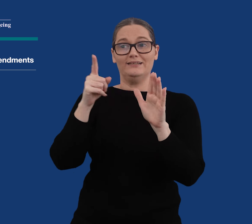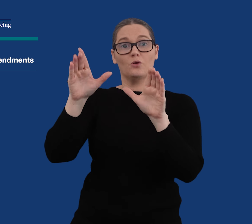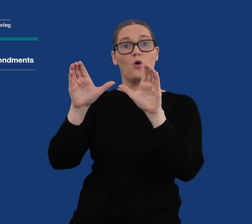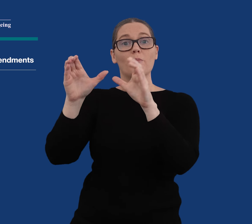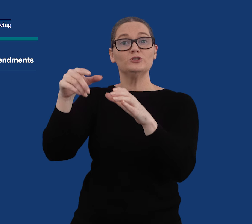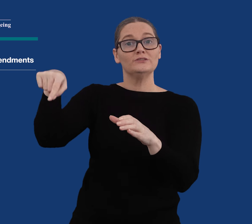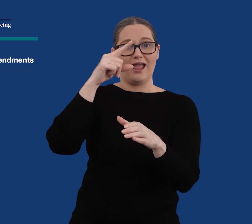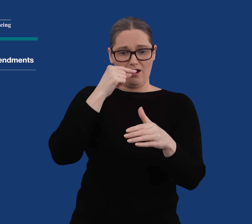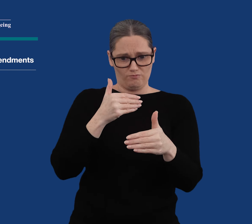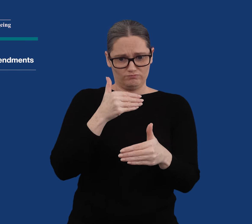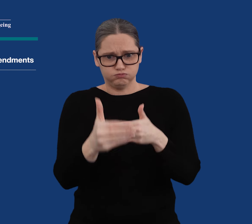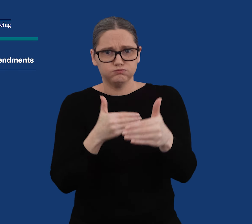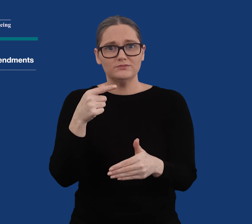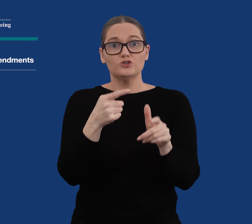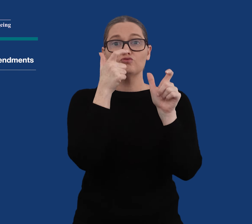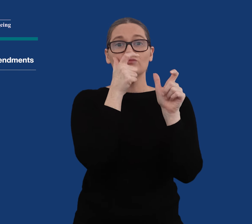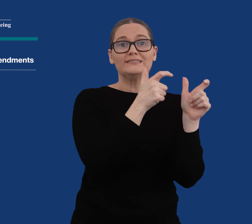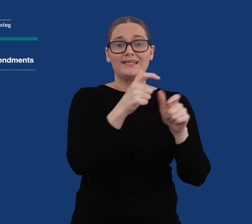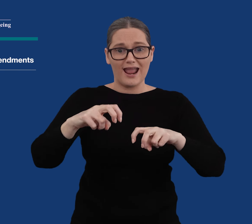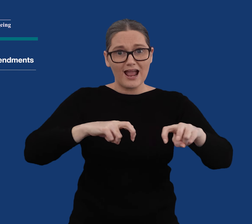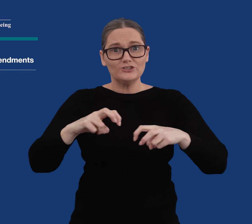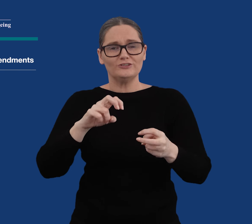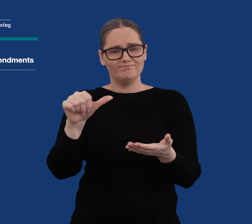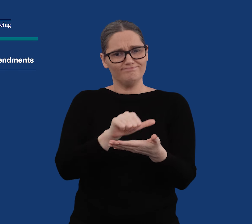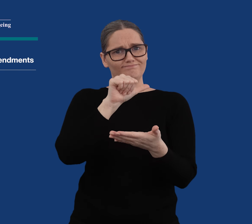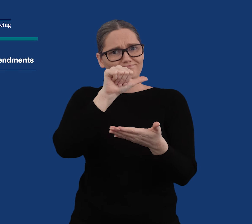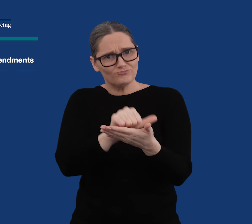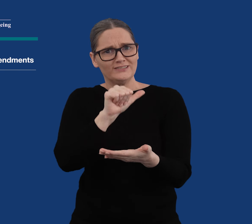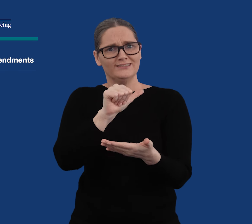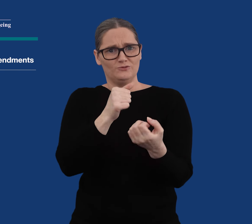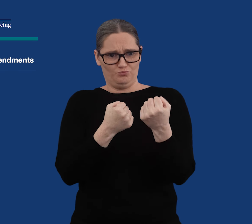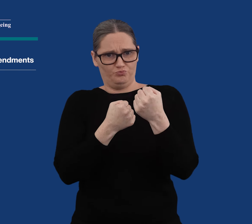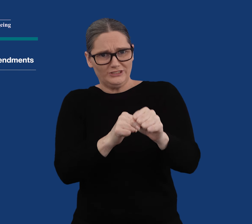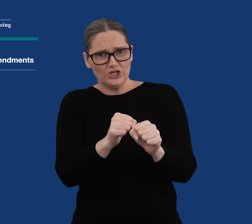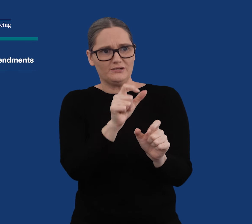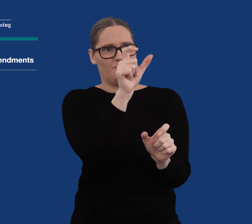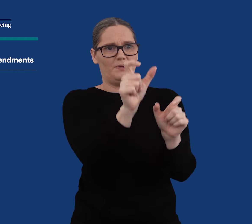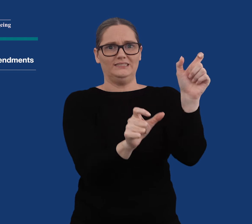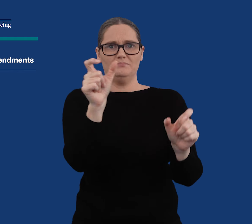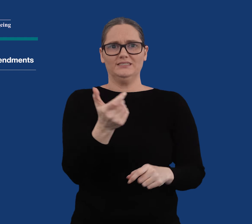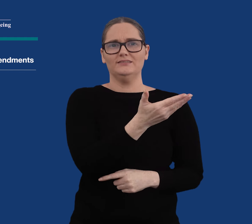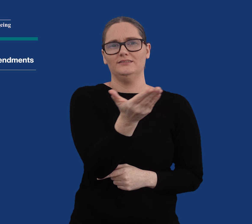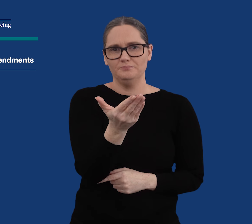the Commission to take responsive regulatory action appropriate to safeguard participants.